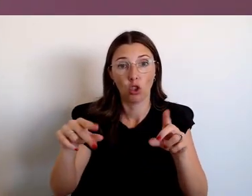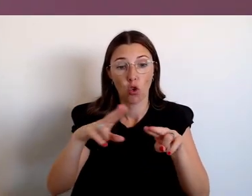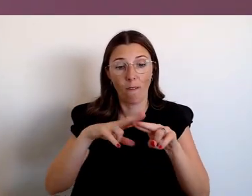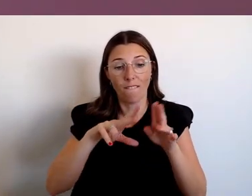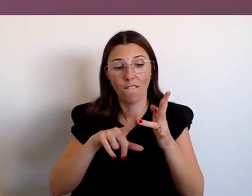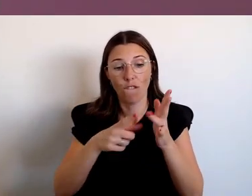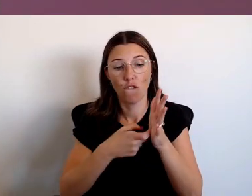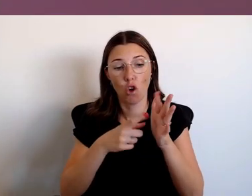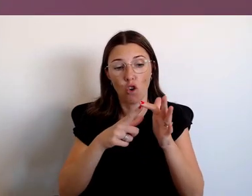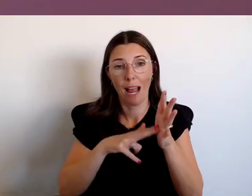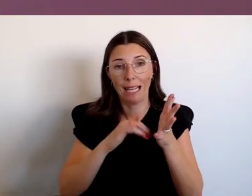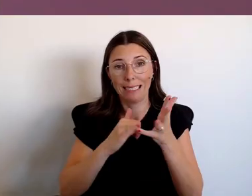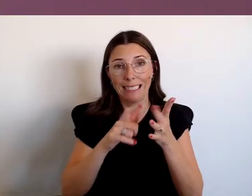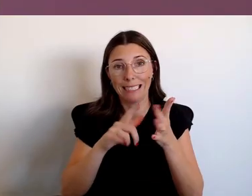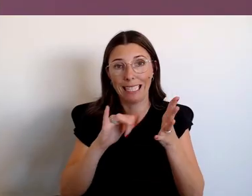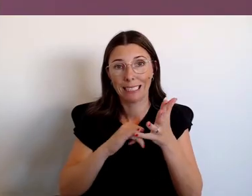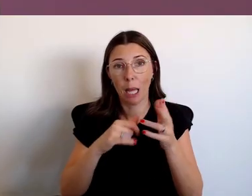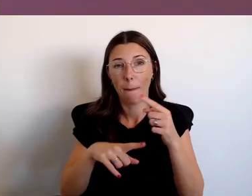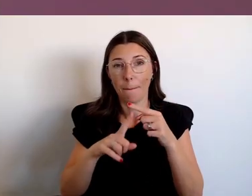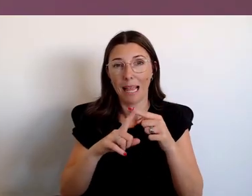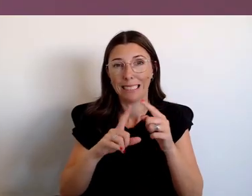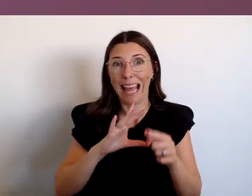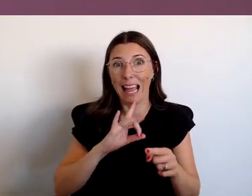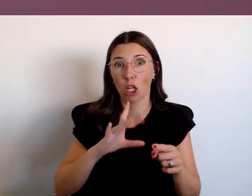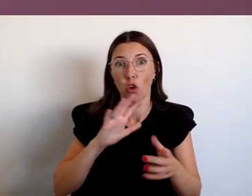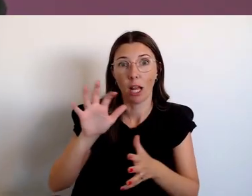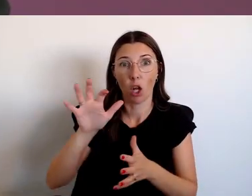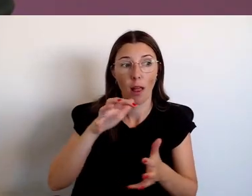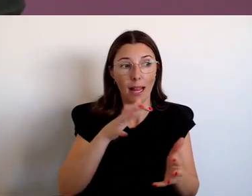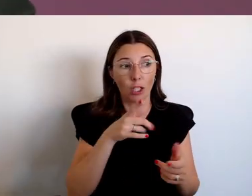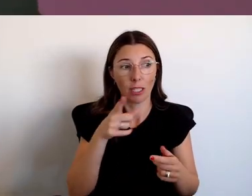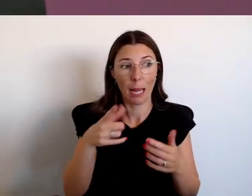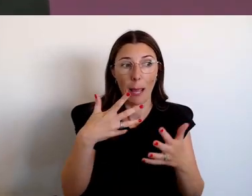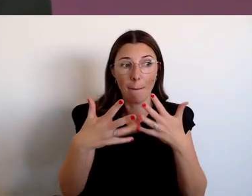and Electronic Collections, where he manages two of